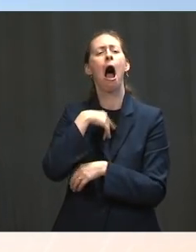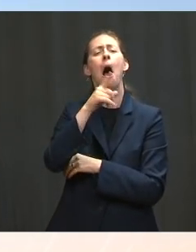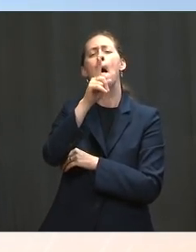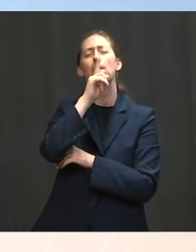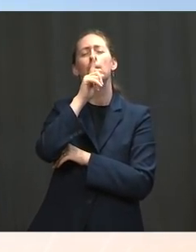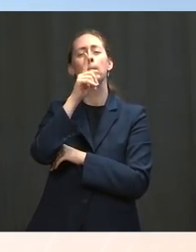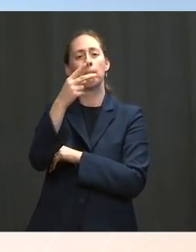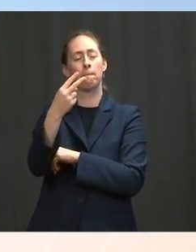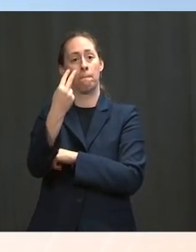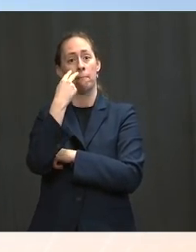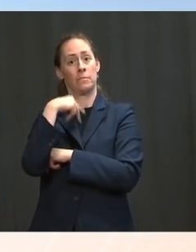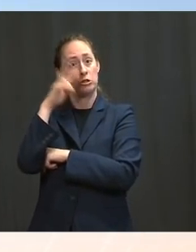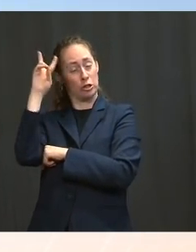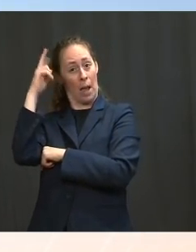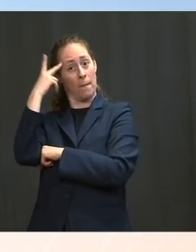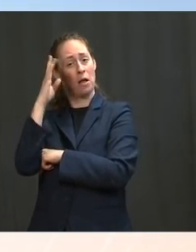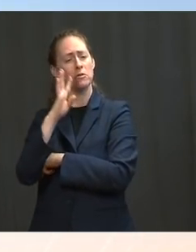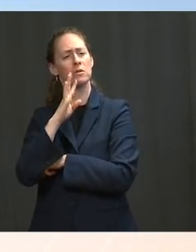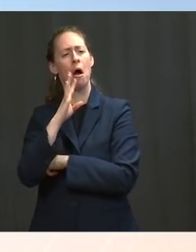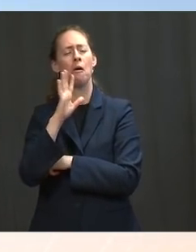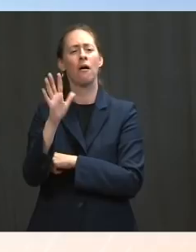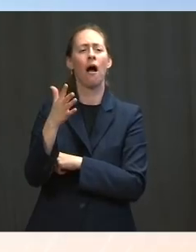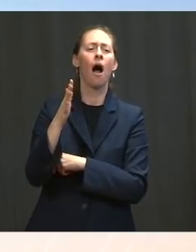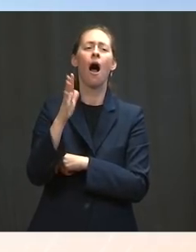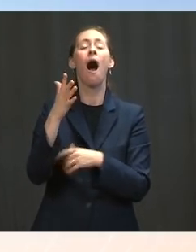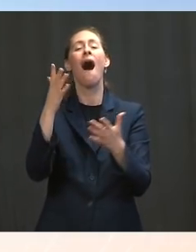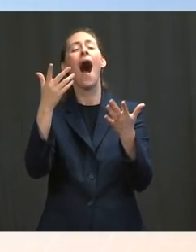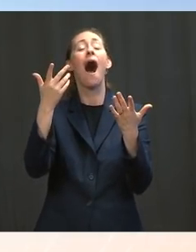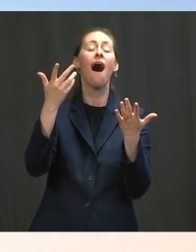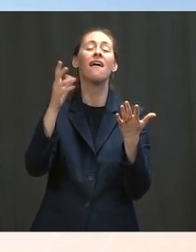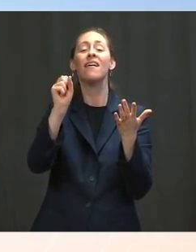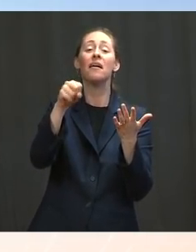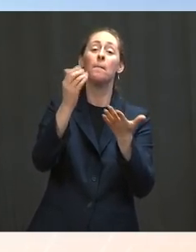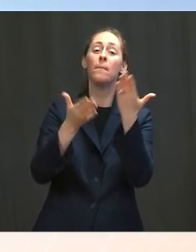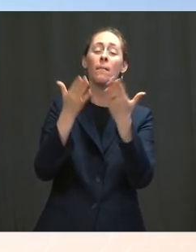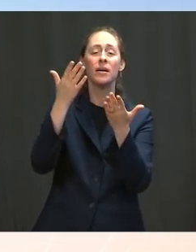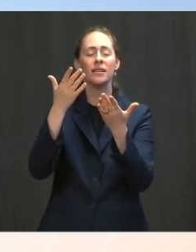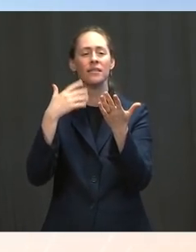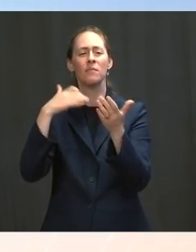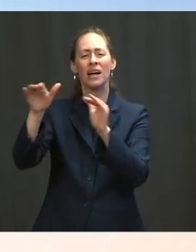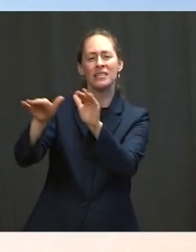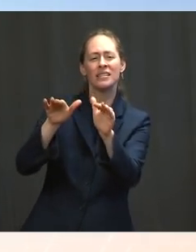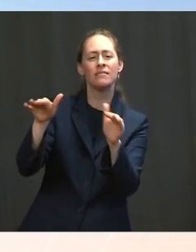well, I guess it sort of is -- but what we've seen over the course of time is that the most reliable voices